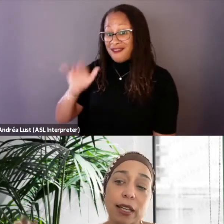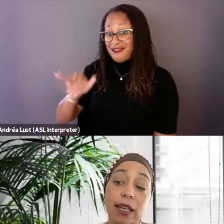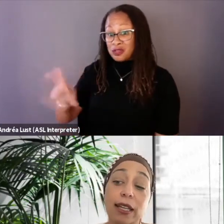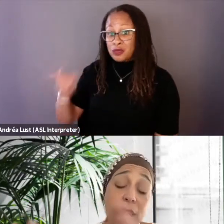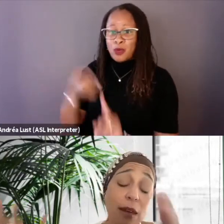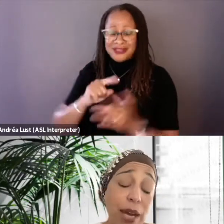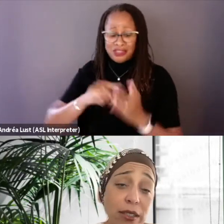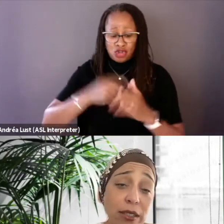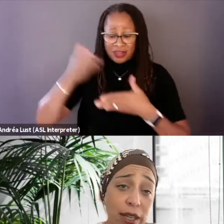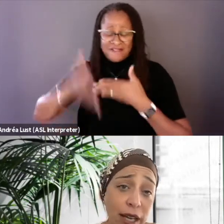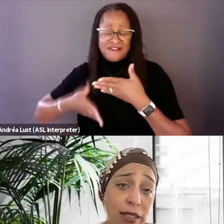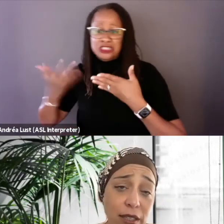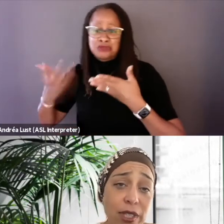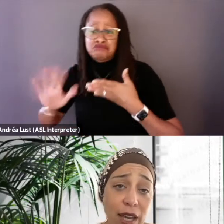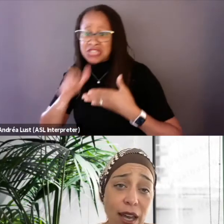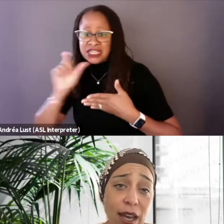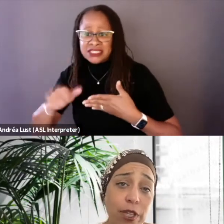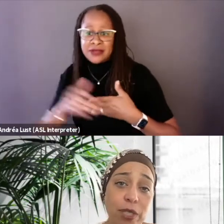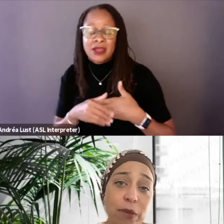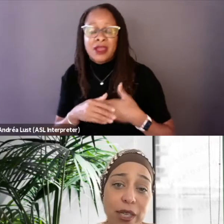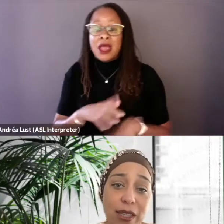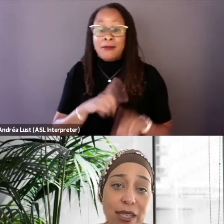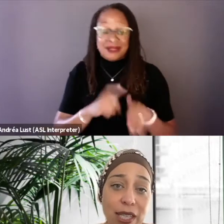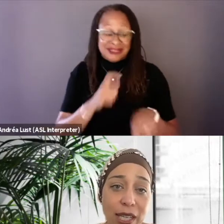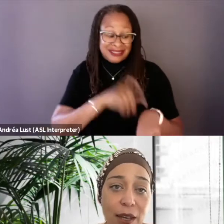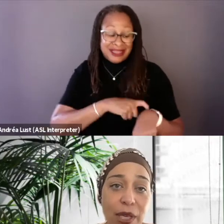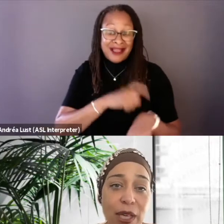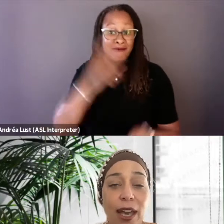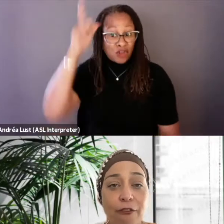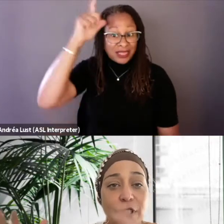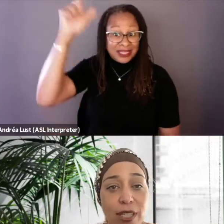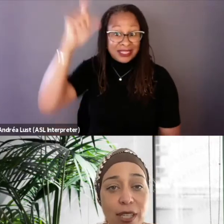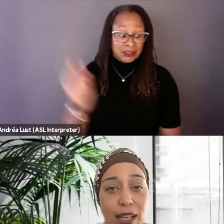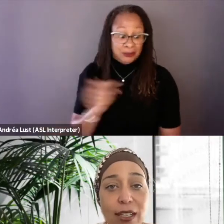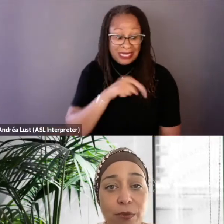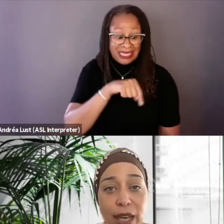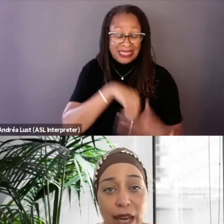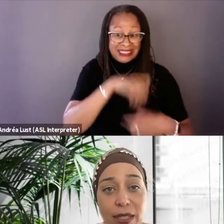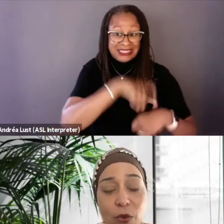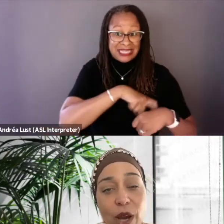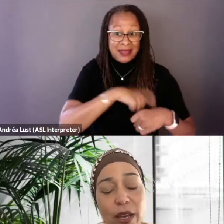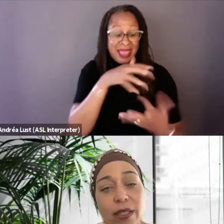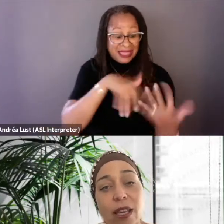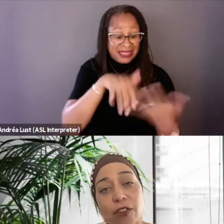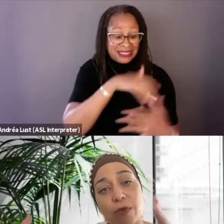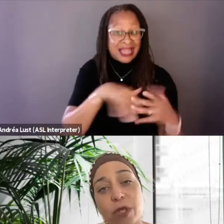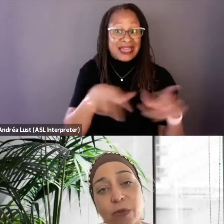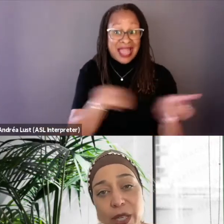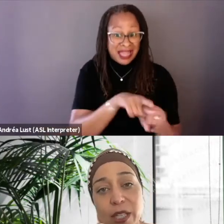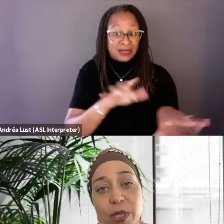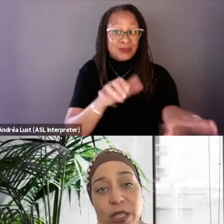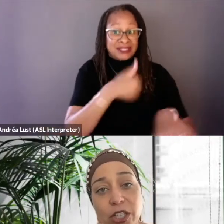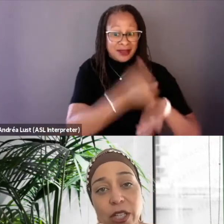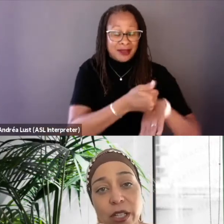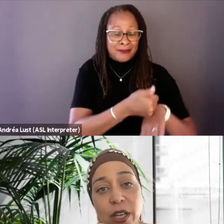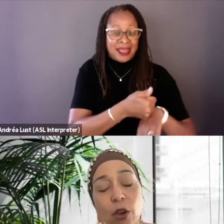and again, back to the context of the time for him to be in this time and for society to be as it was and for him to be in this position